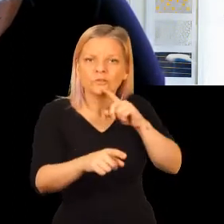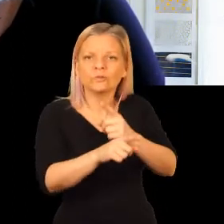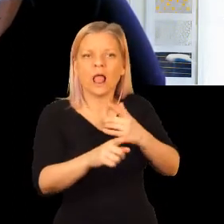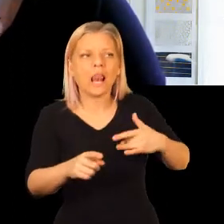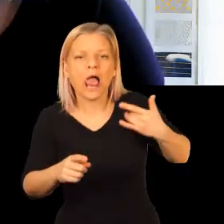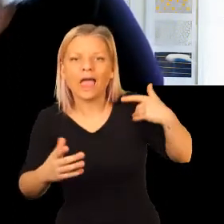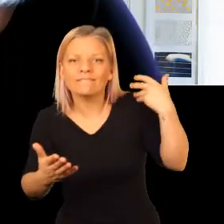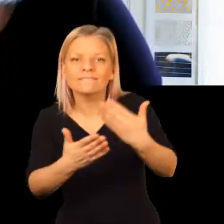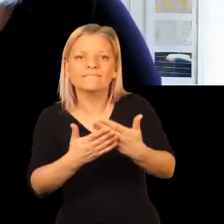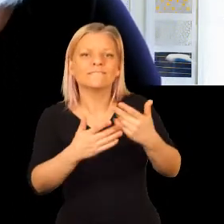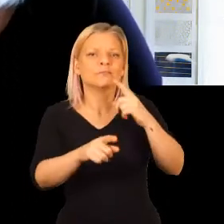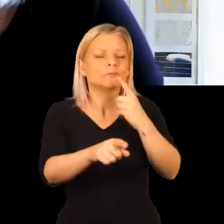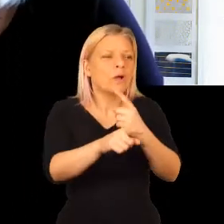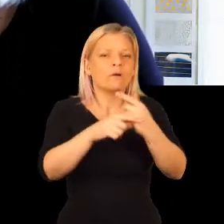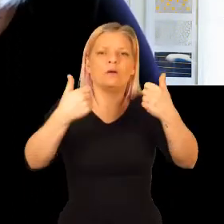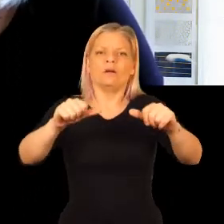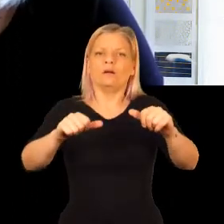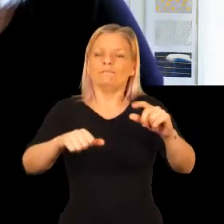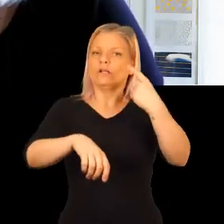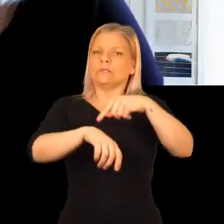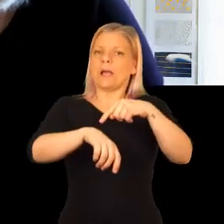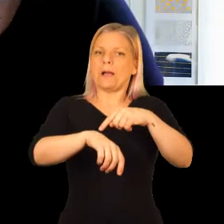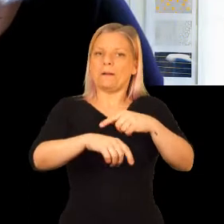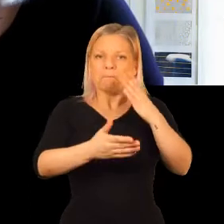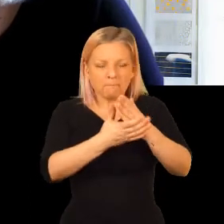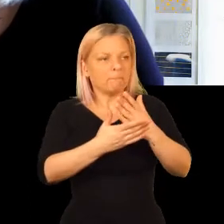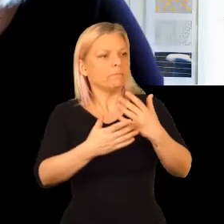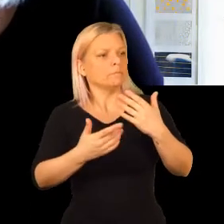commonality we just talked about life and actually it's the first time that i'd really talked about